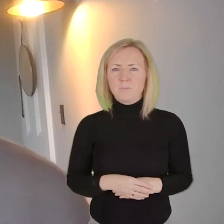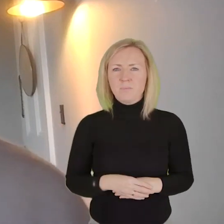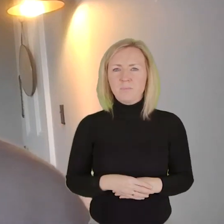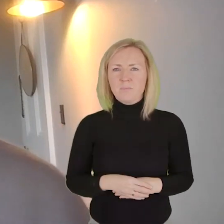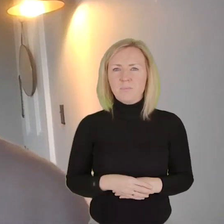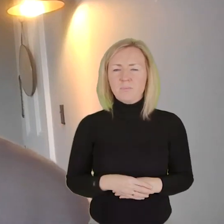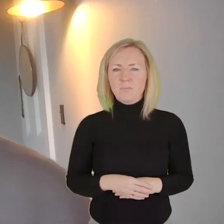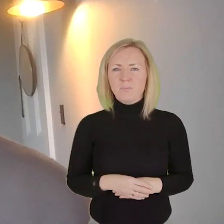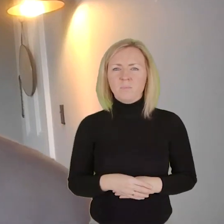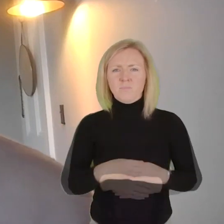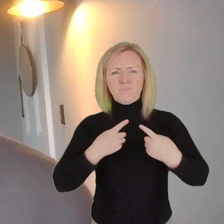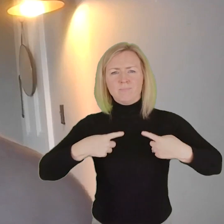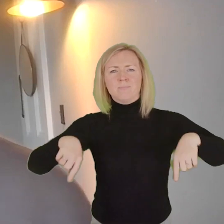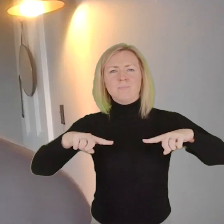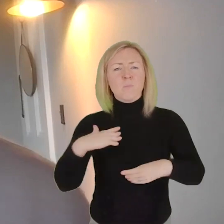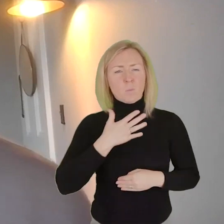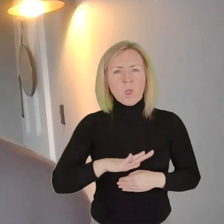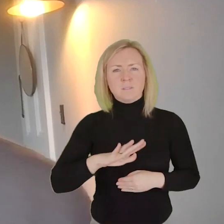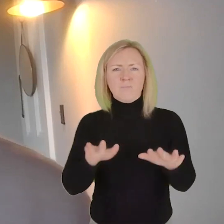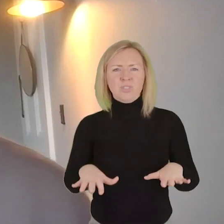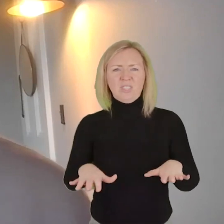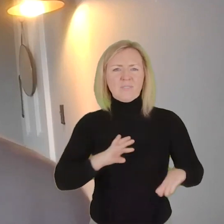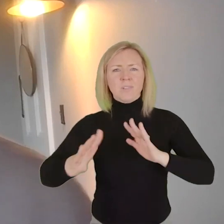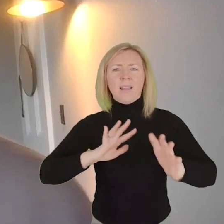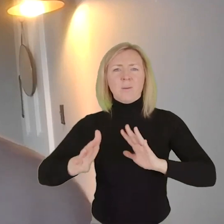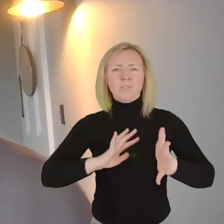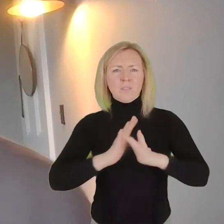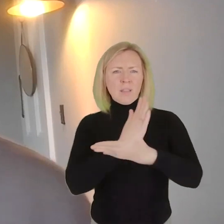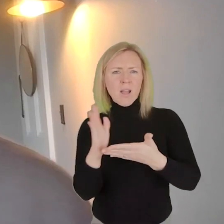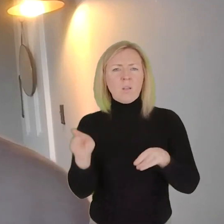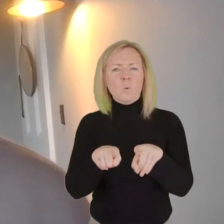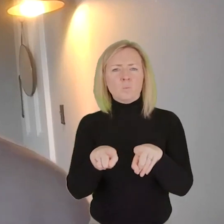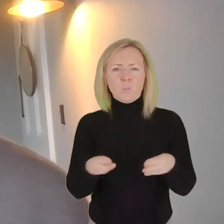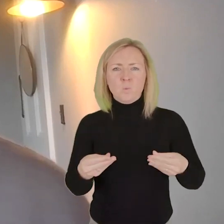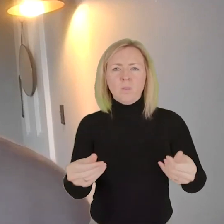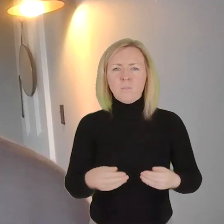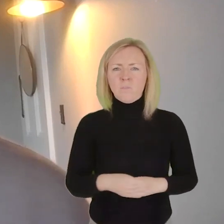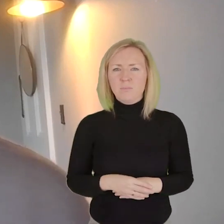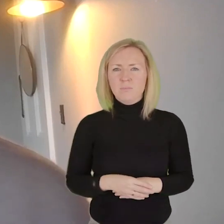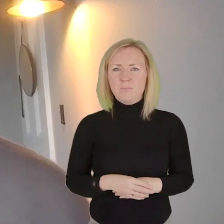We're really focusing on getting British sign language. you know, accurate and elegant.